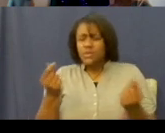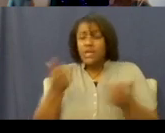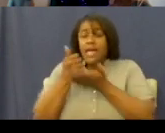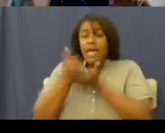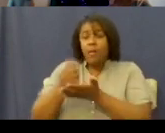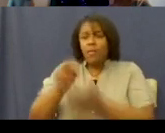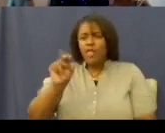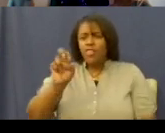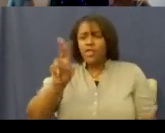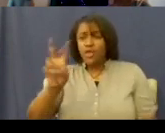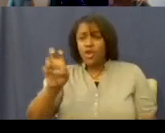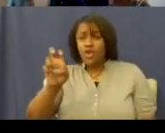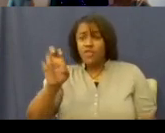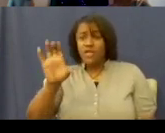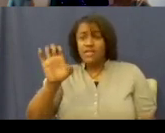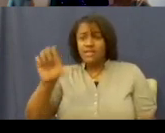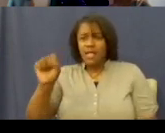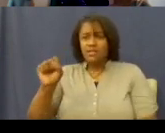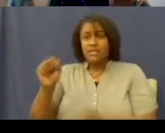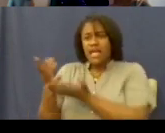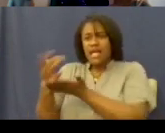they need out of the blood that goes to the brain.